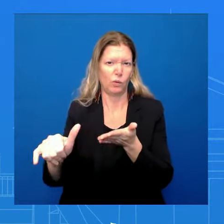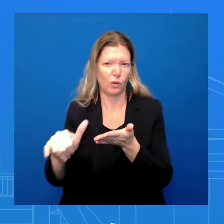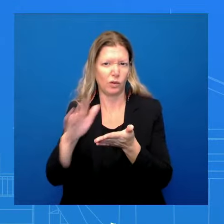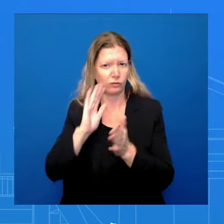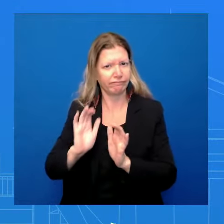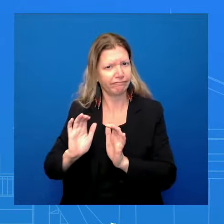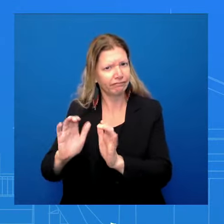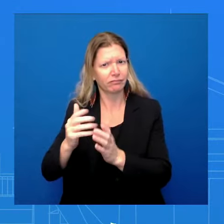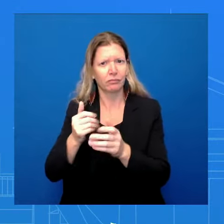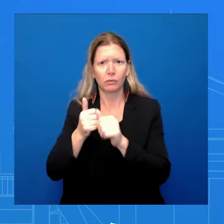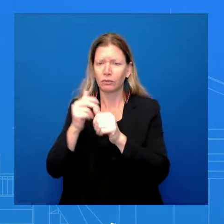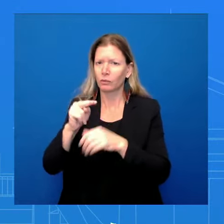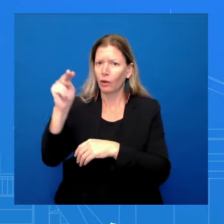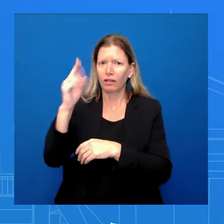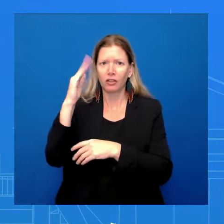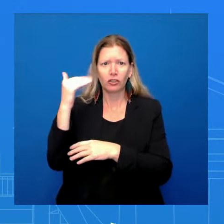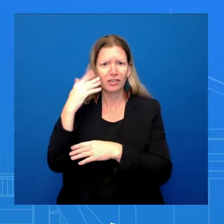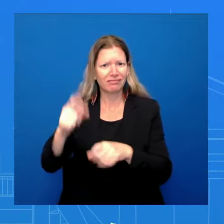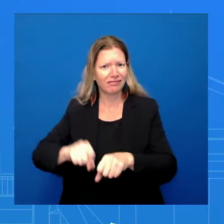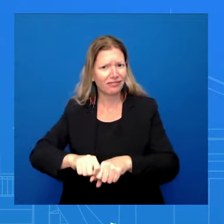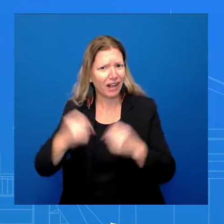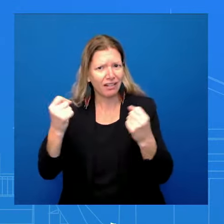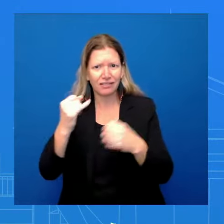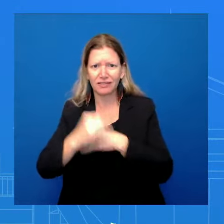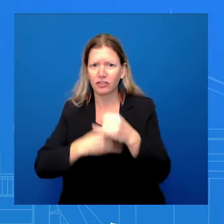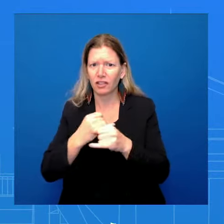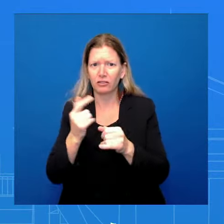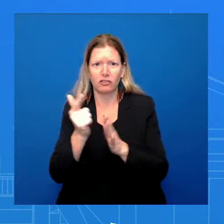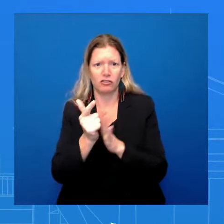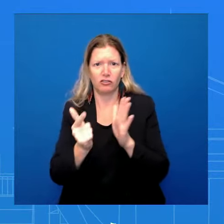Final point I would make: Yesterday, we held the first of our commitment